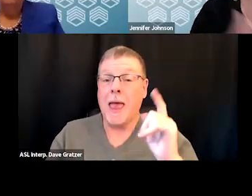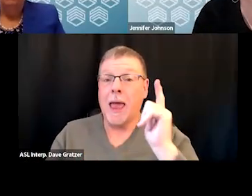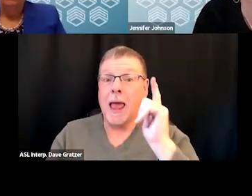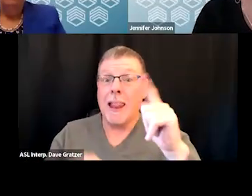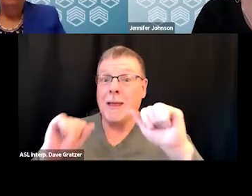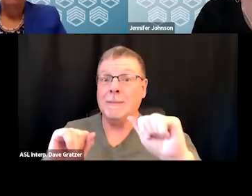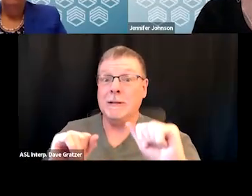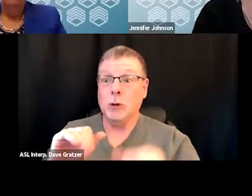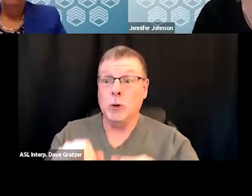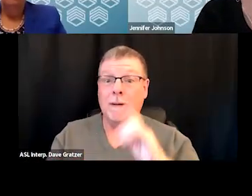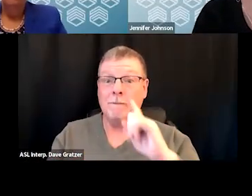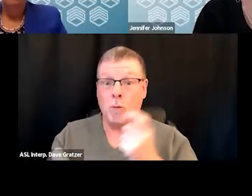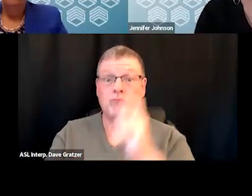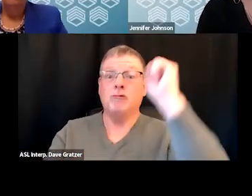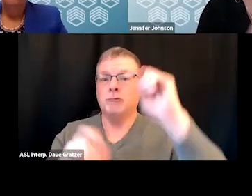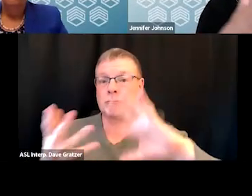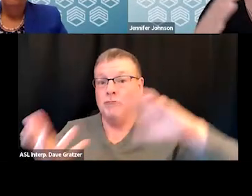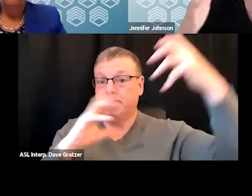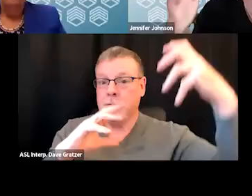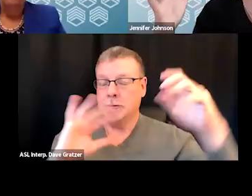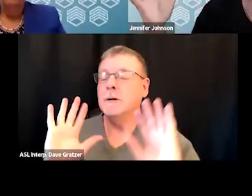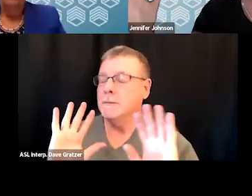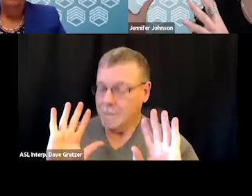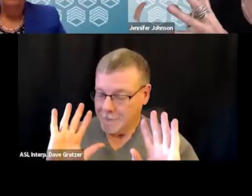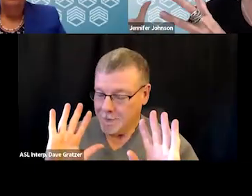It's really, you know, as much as it is what do we do when